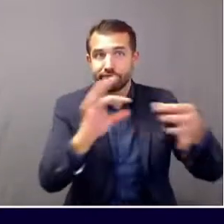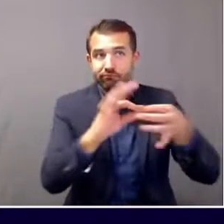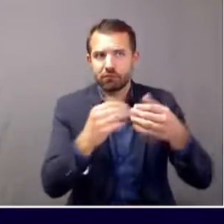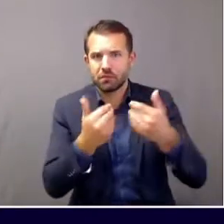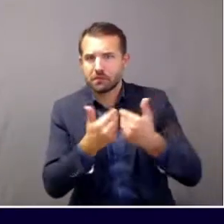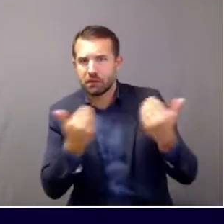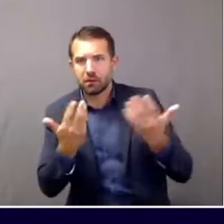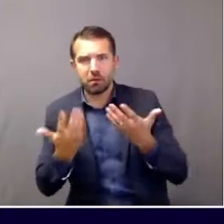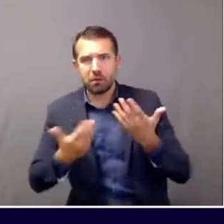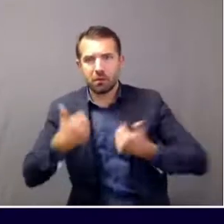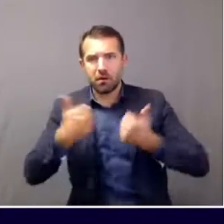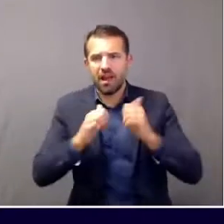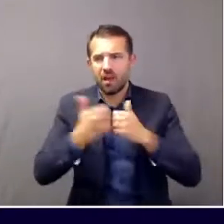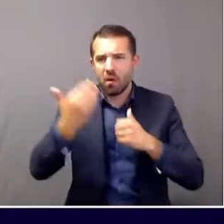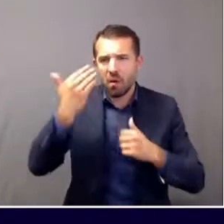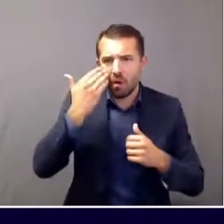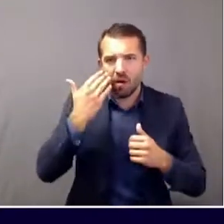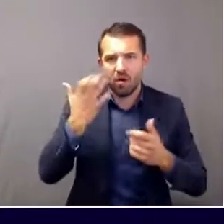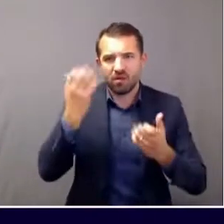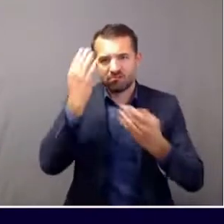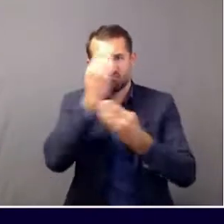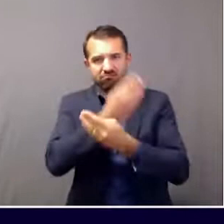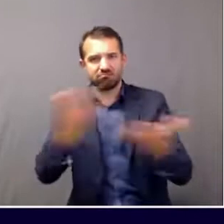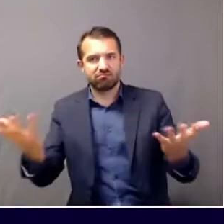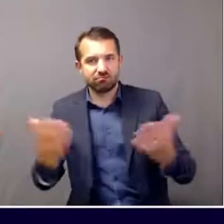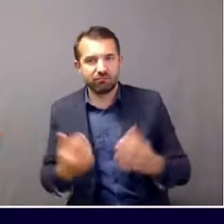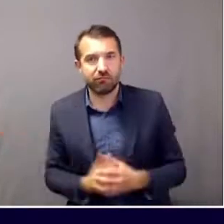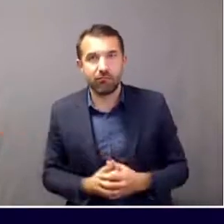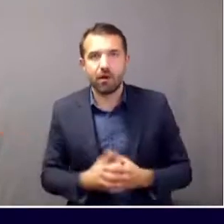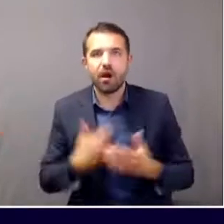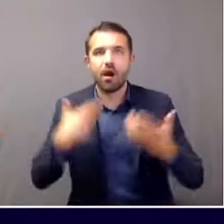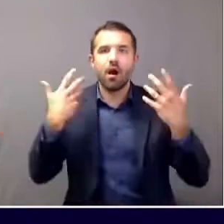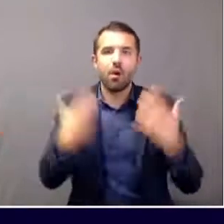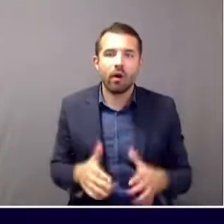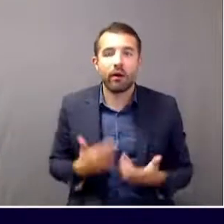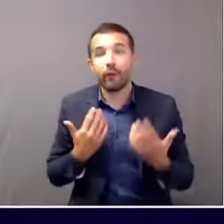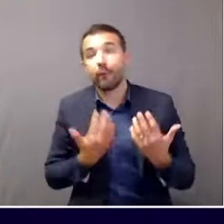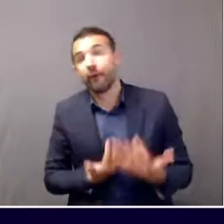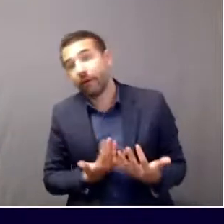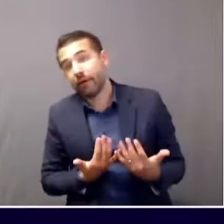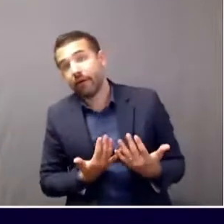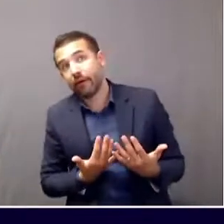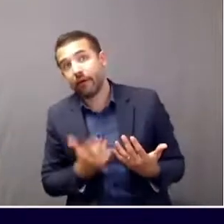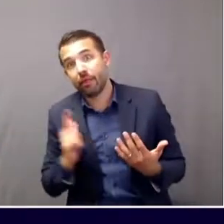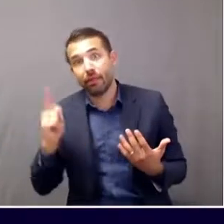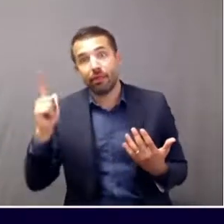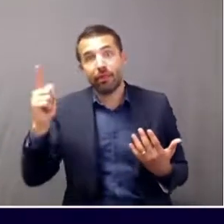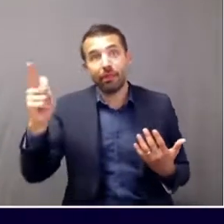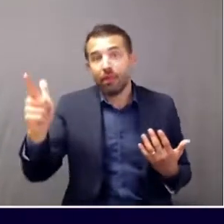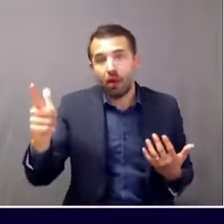wanted to let everybody know and not sit on that for an extra